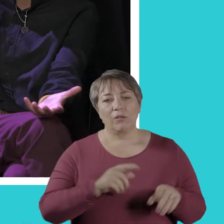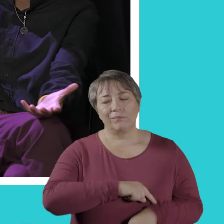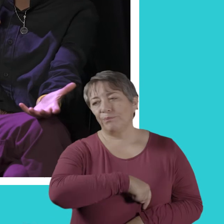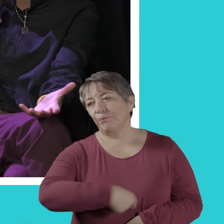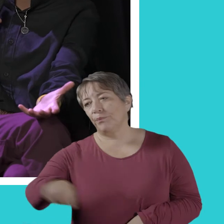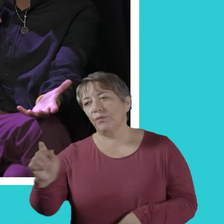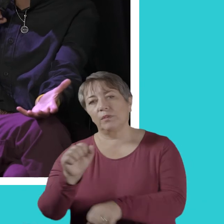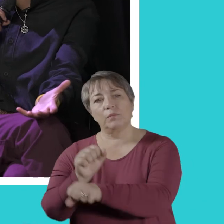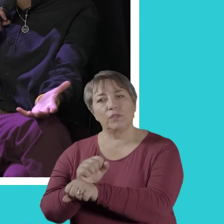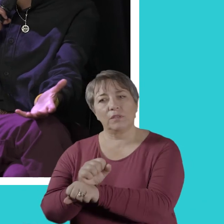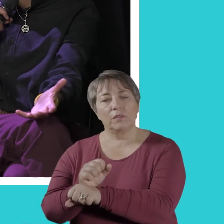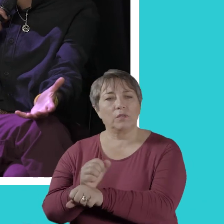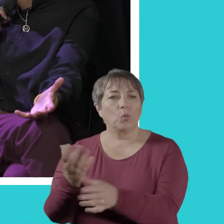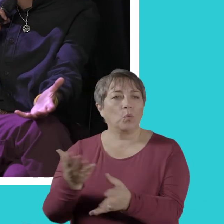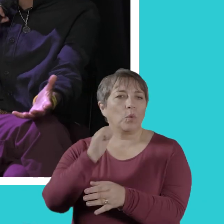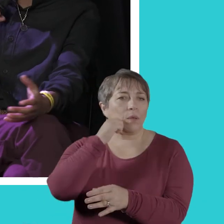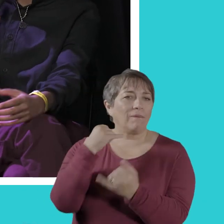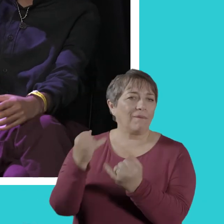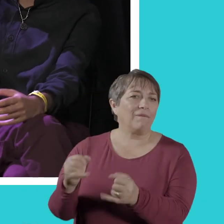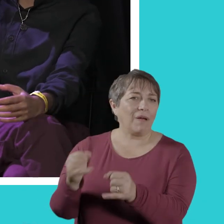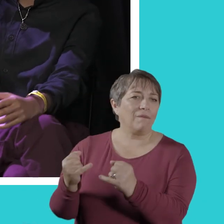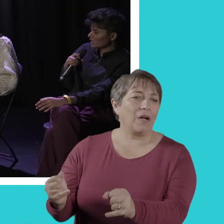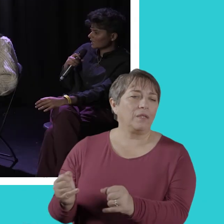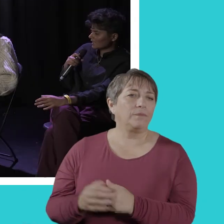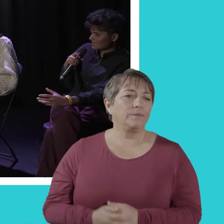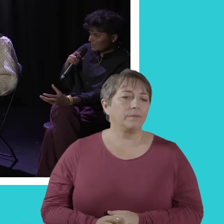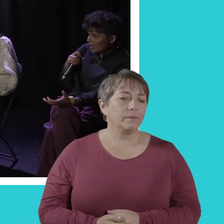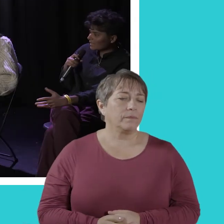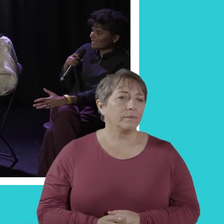know that very much so what's happening in the world at the moment right now. It's becoming